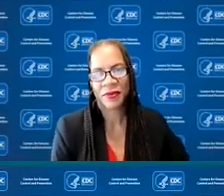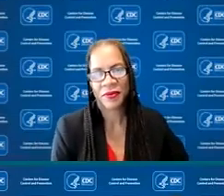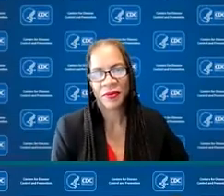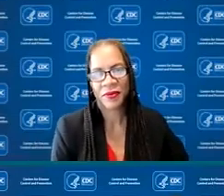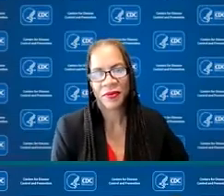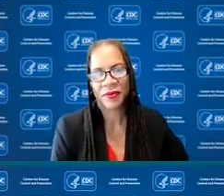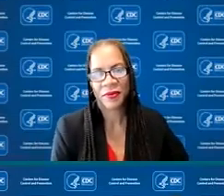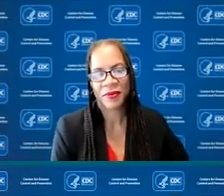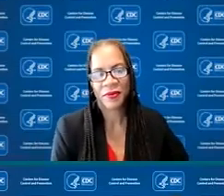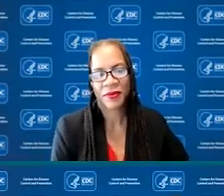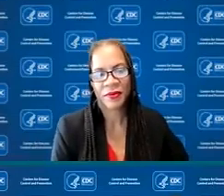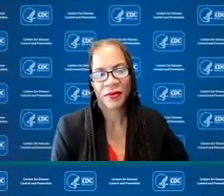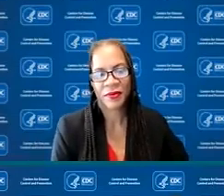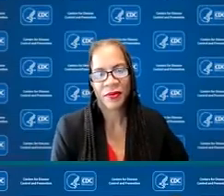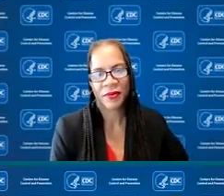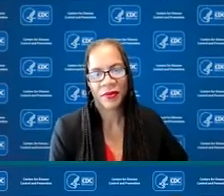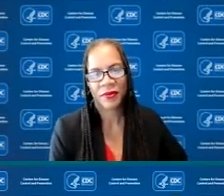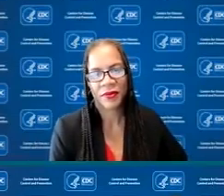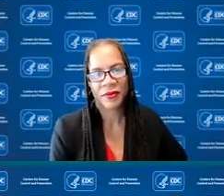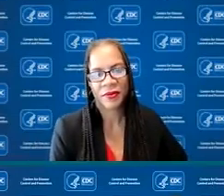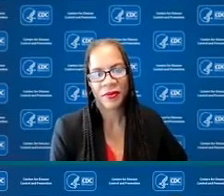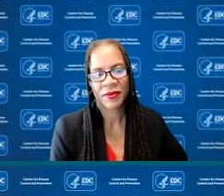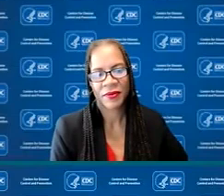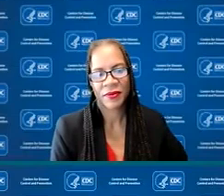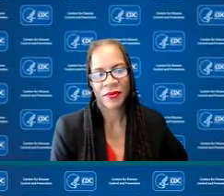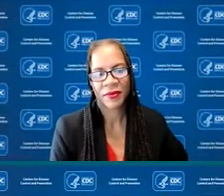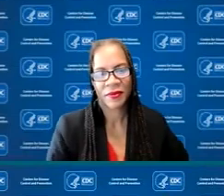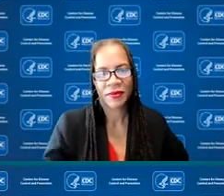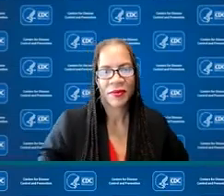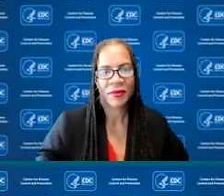received during the presentation, and thanks to everyone for sharing them in the Q&A. If we